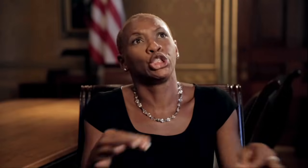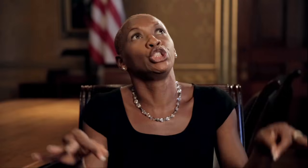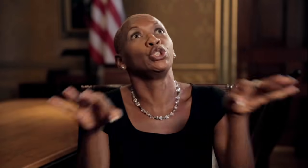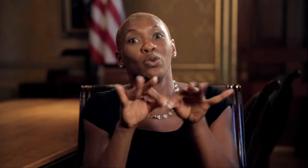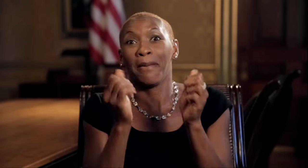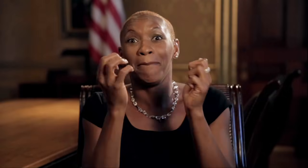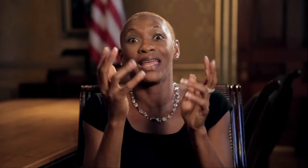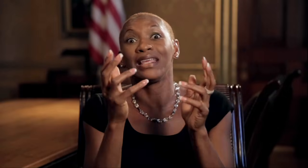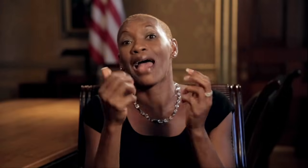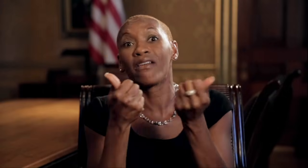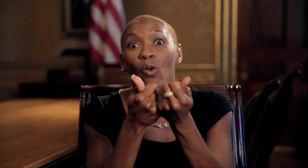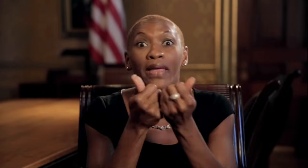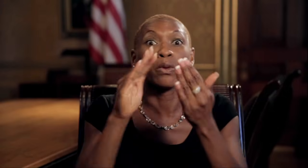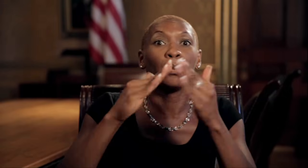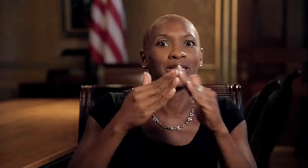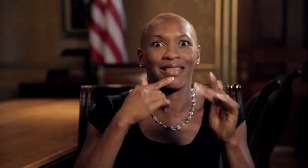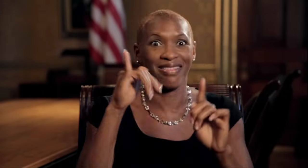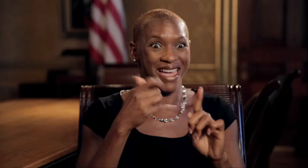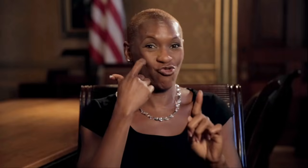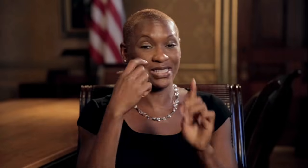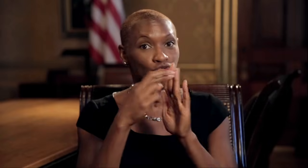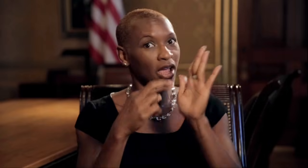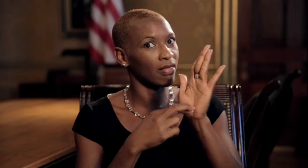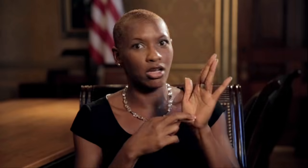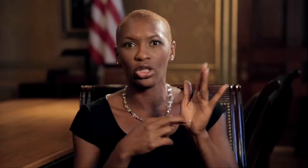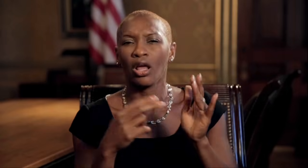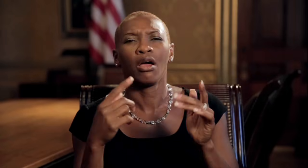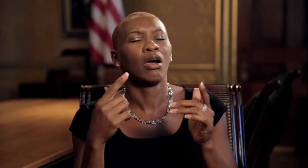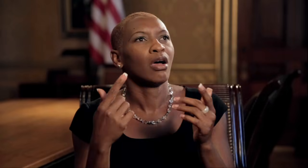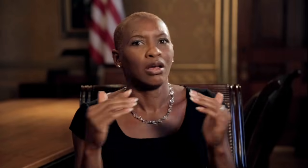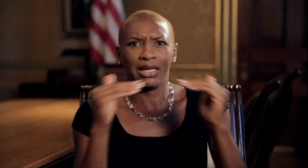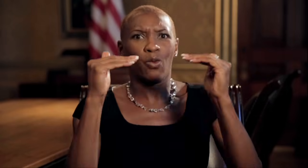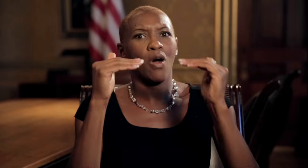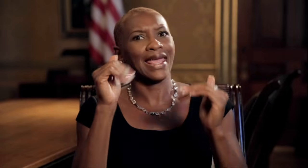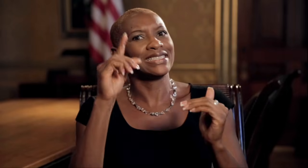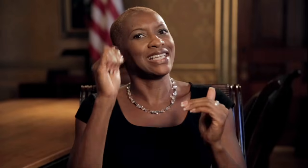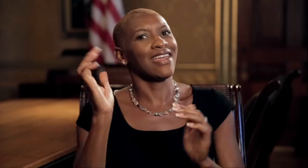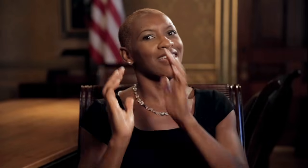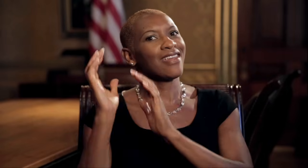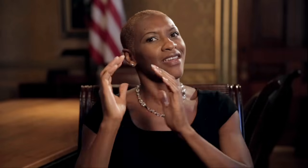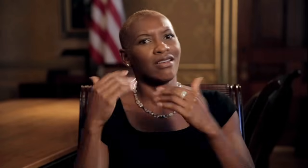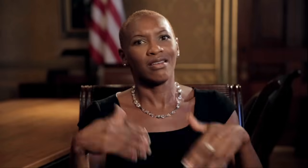It's a very significant step. Many advocates in the community say that the recent regulation is equal to the ADA in importance.